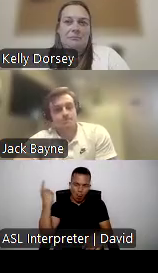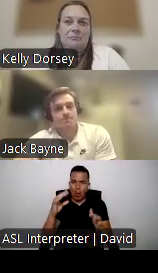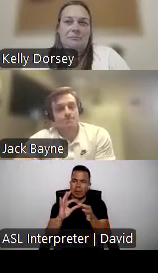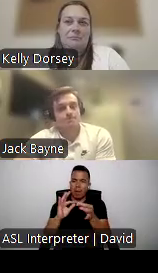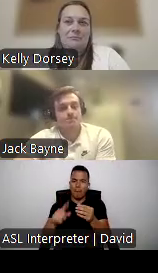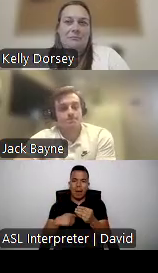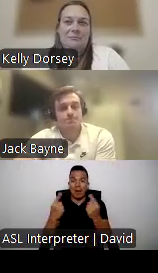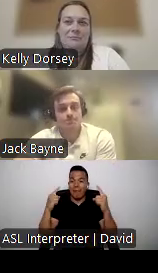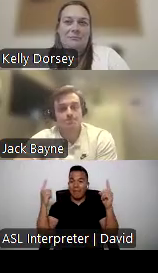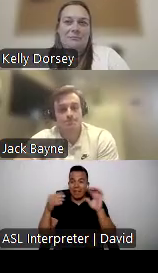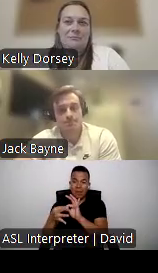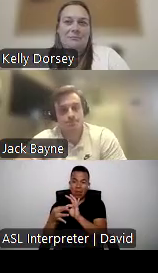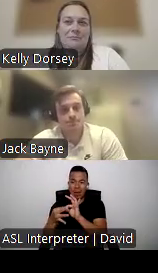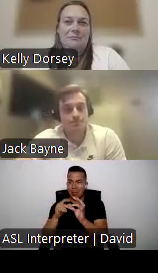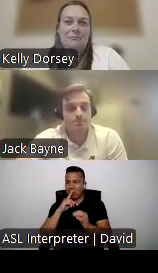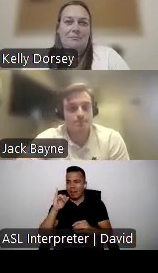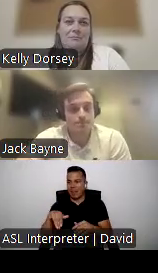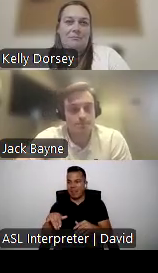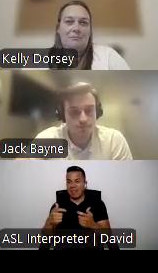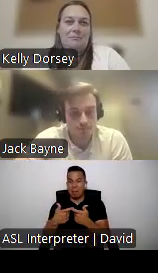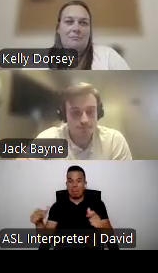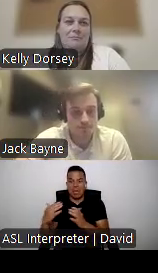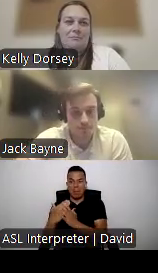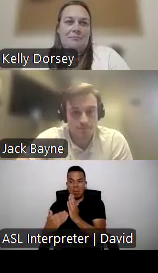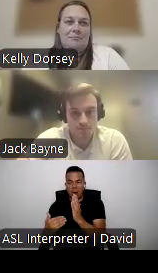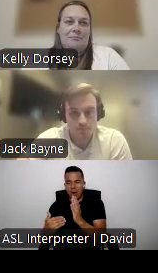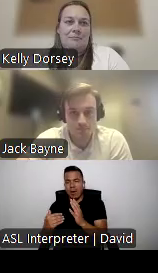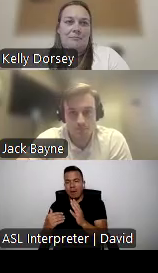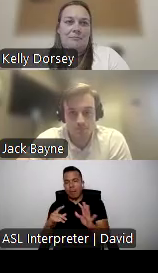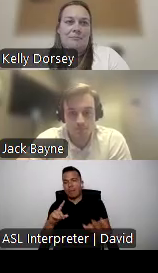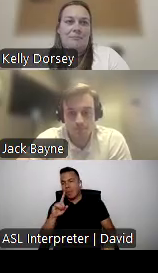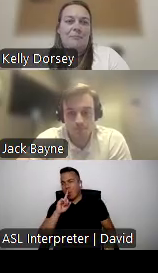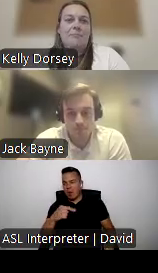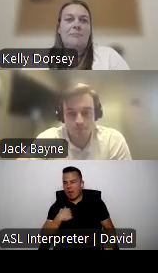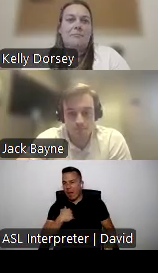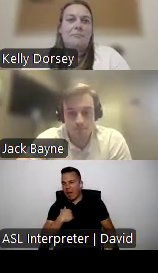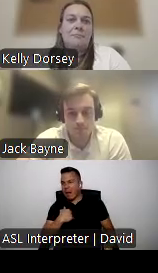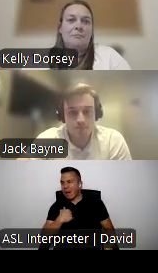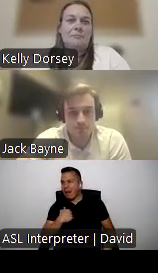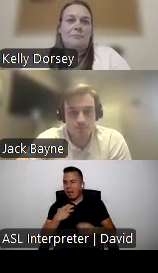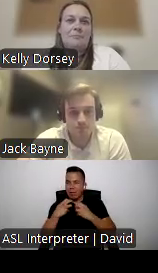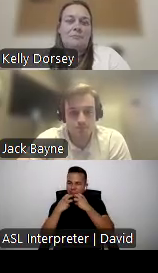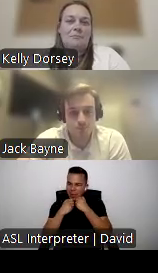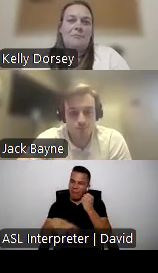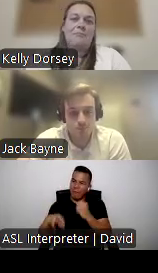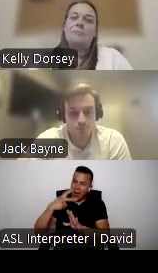a really big key part. But I really appreciate this idea of finding a program with credentials